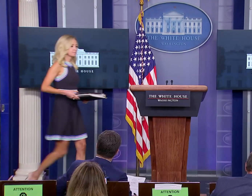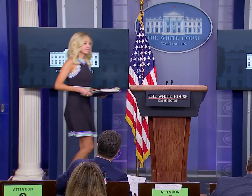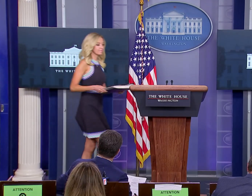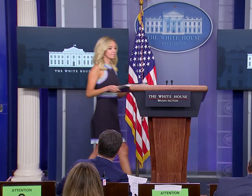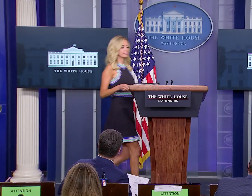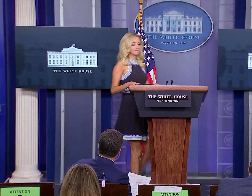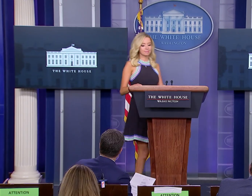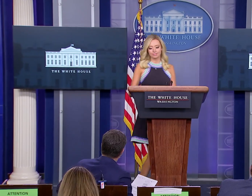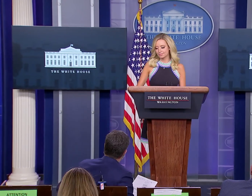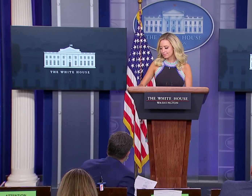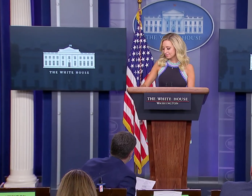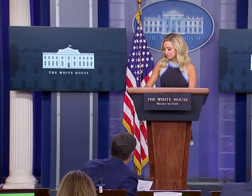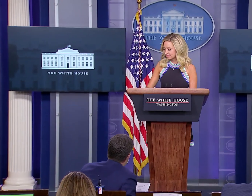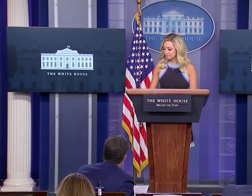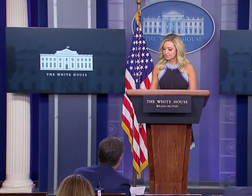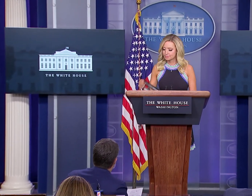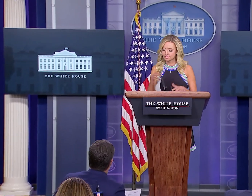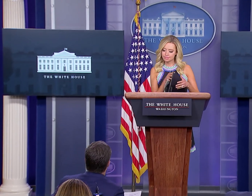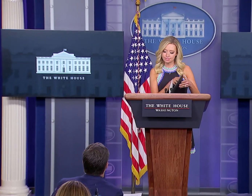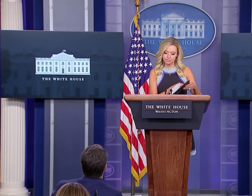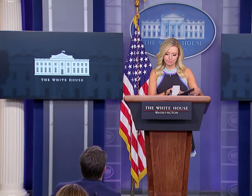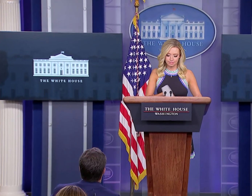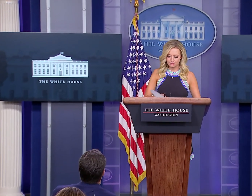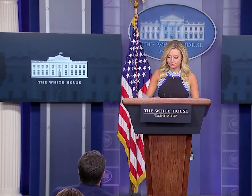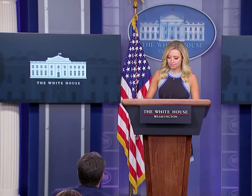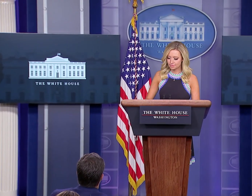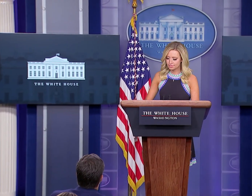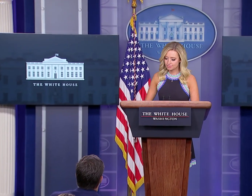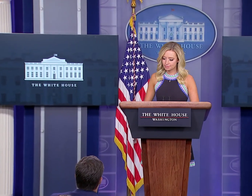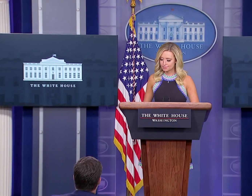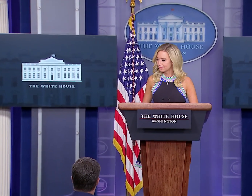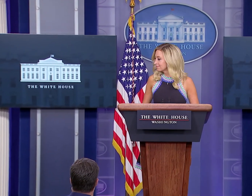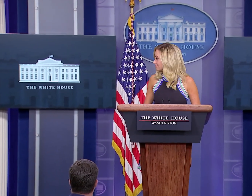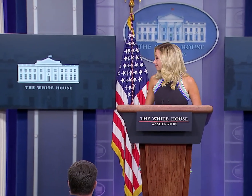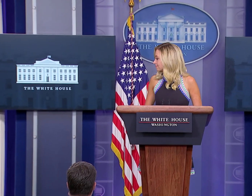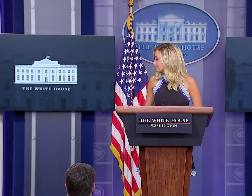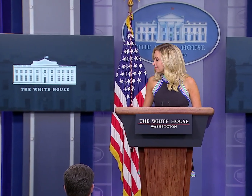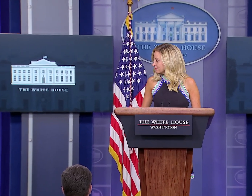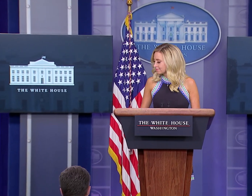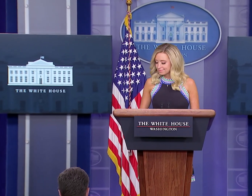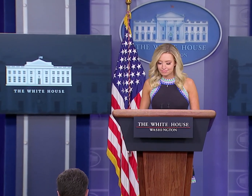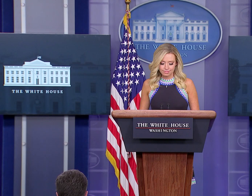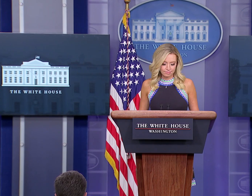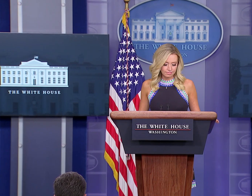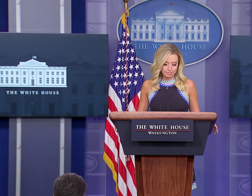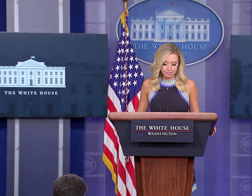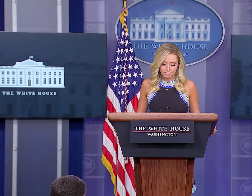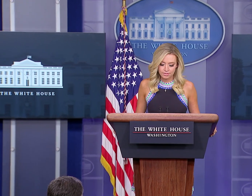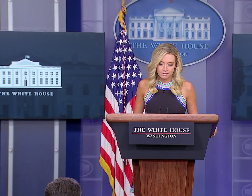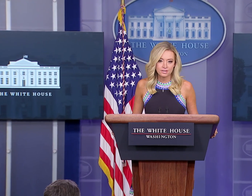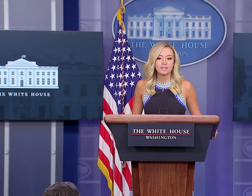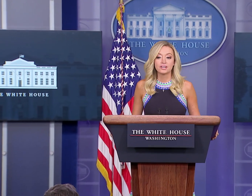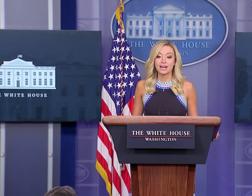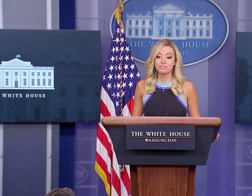Just last month a federal district court ordered the White House to provide American Sign Language interpreters for all public briefings